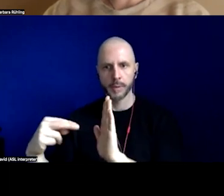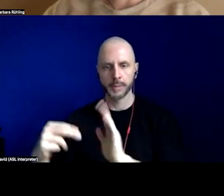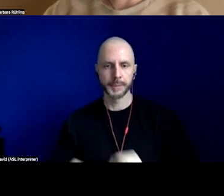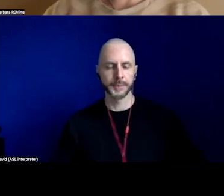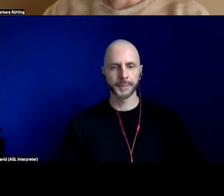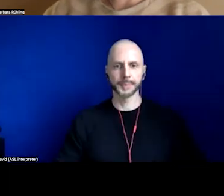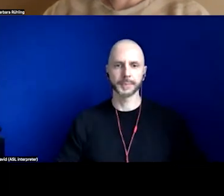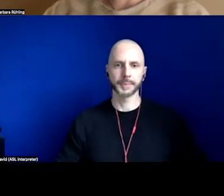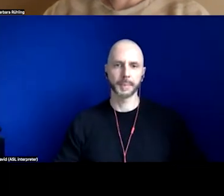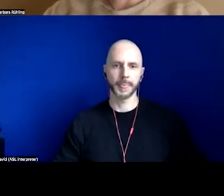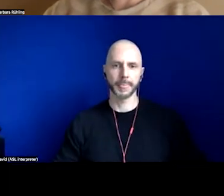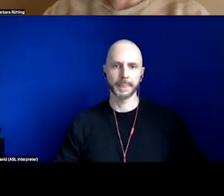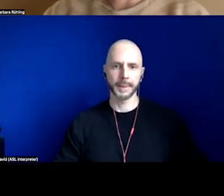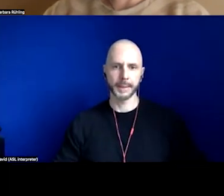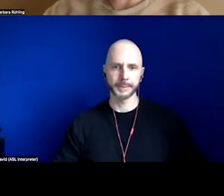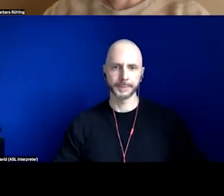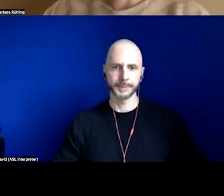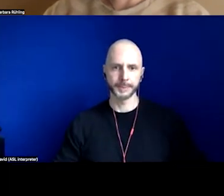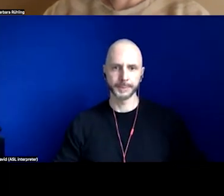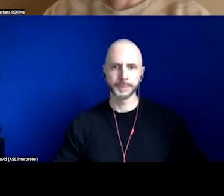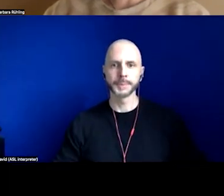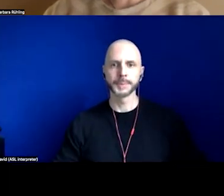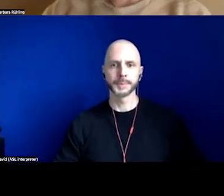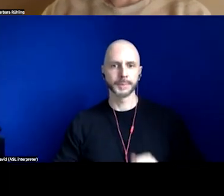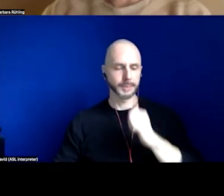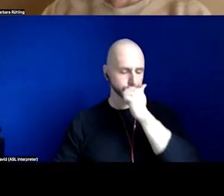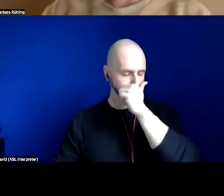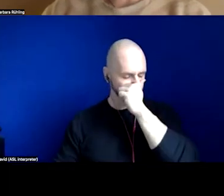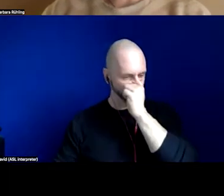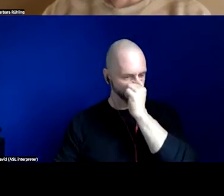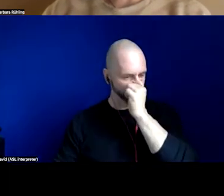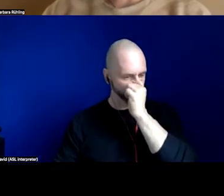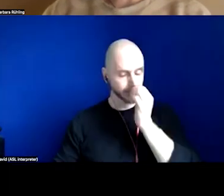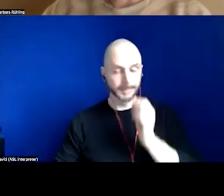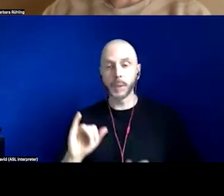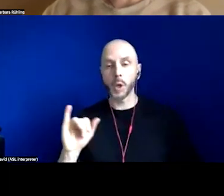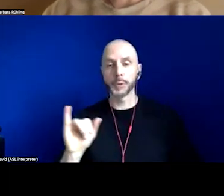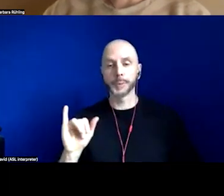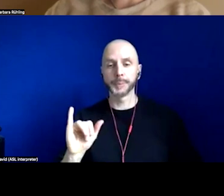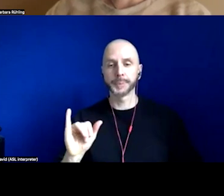group and their organisations already bring in. So, Dione presented the knowledge base so